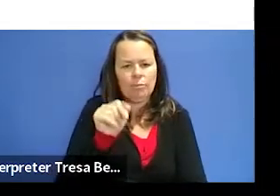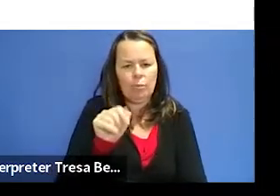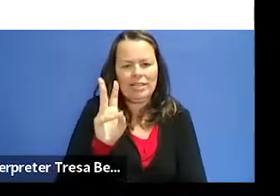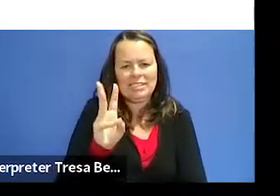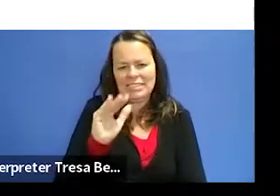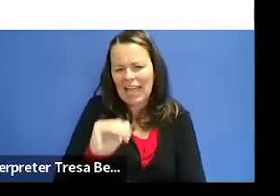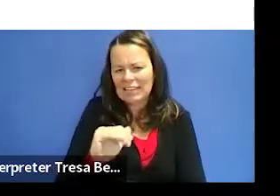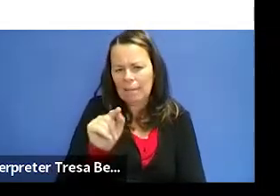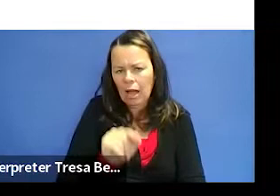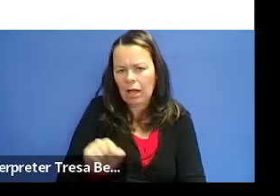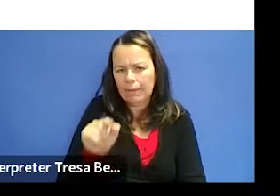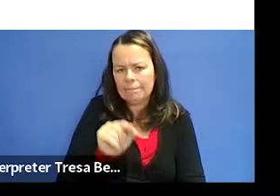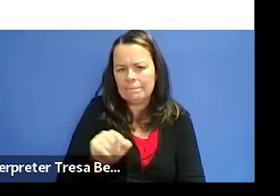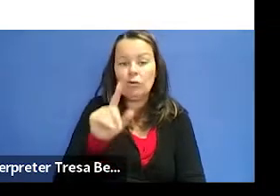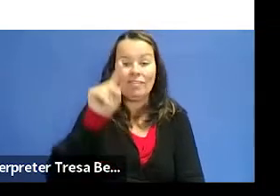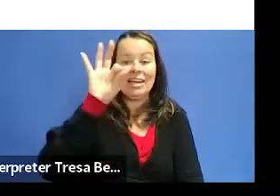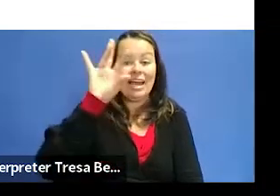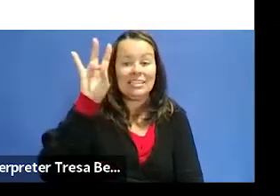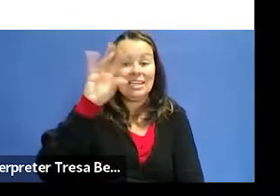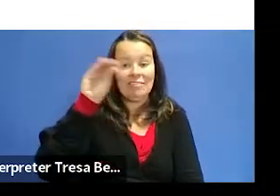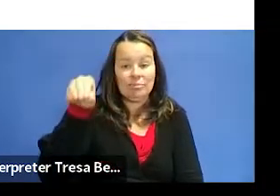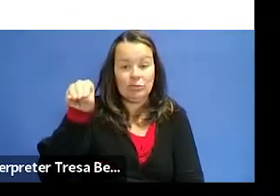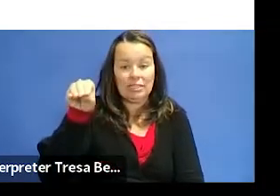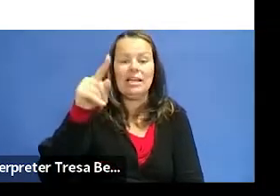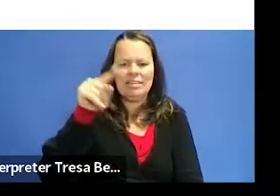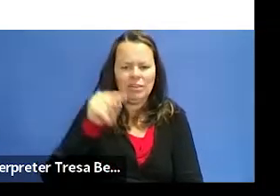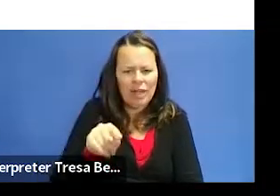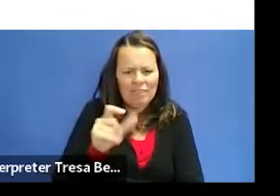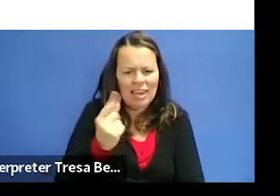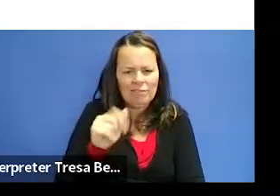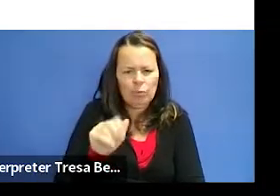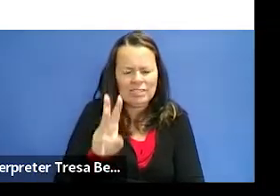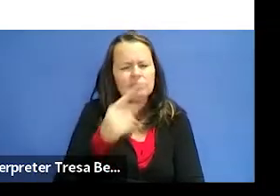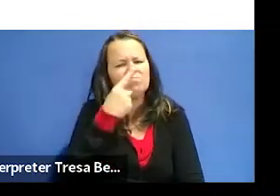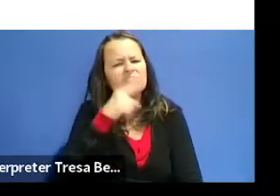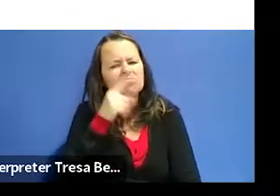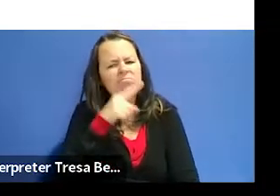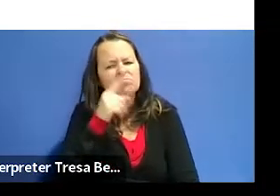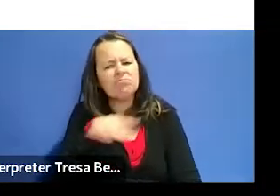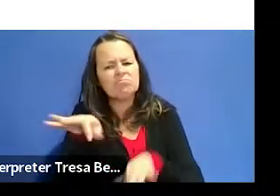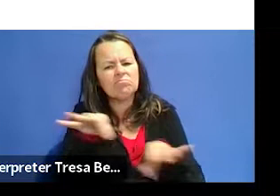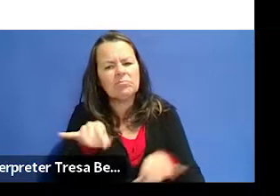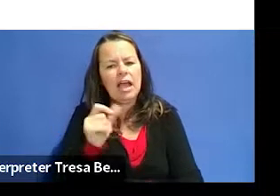The number 97 and 11.6. Can you explain what the 11.6 relates to so people get a scope?